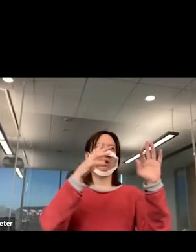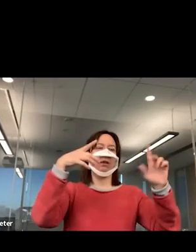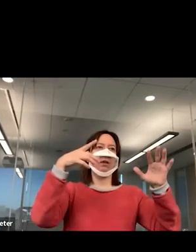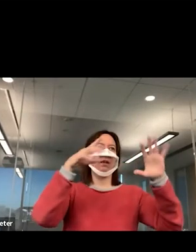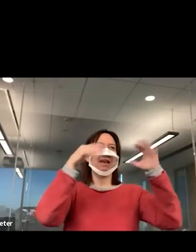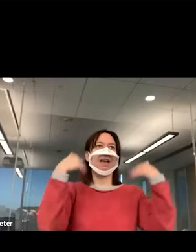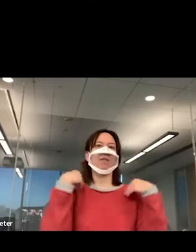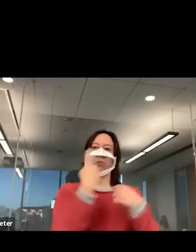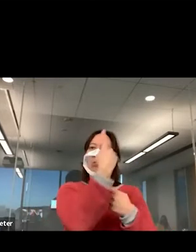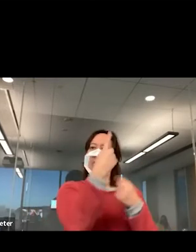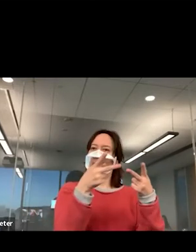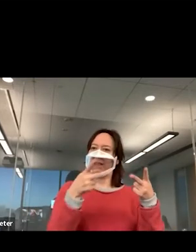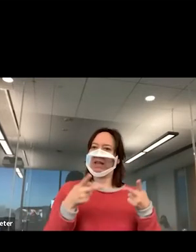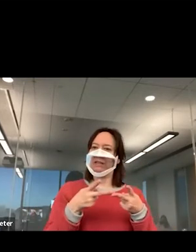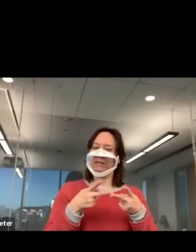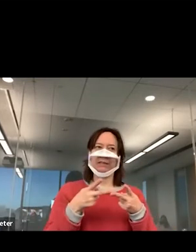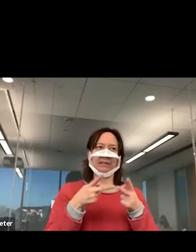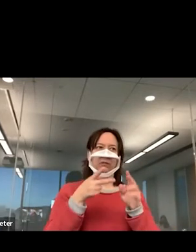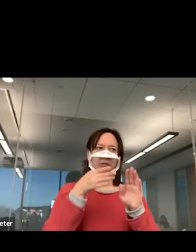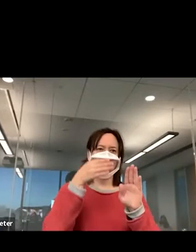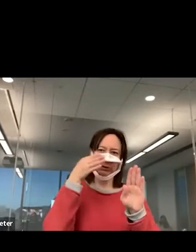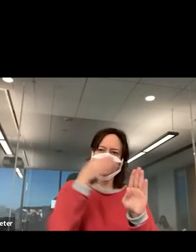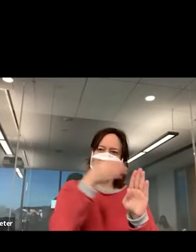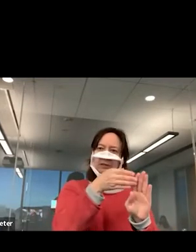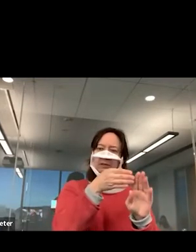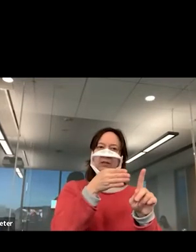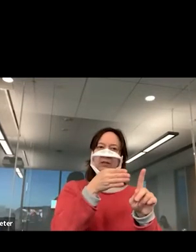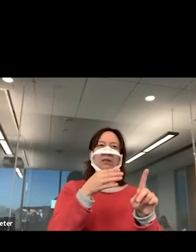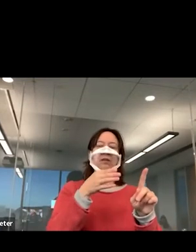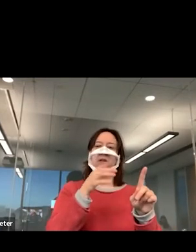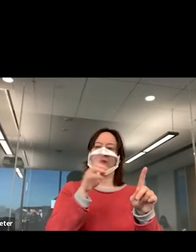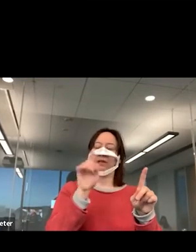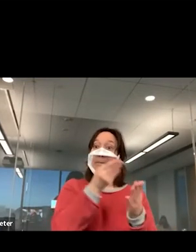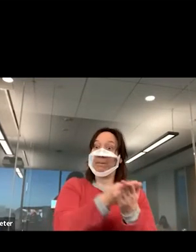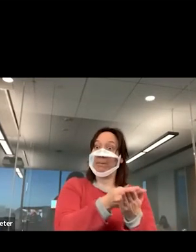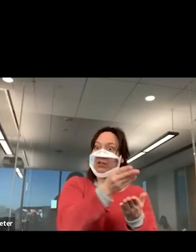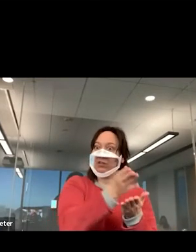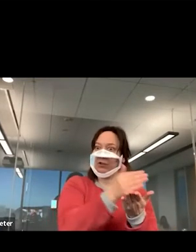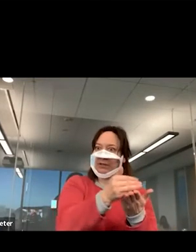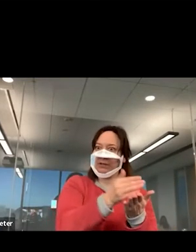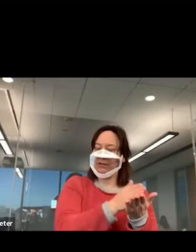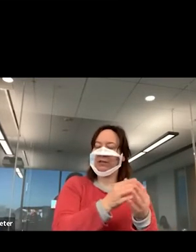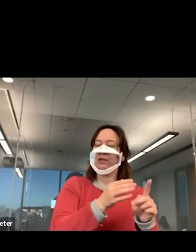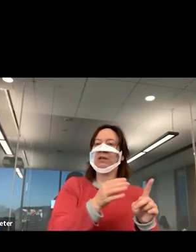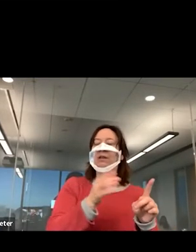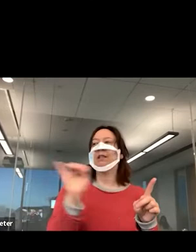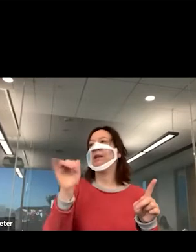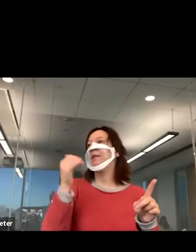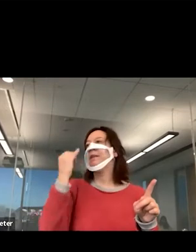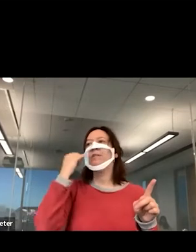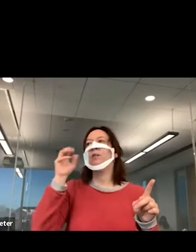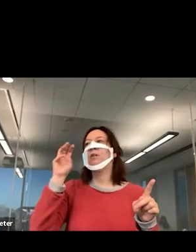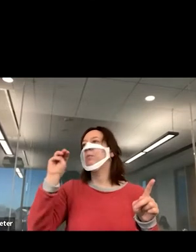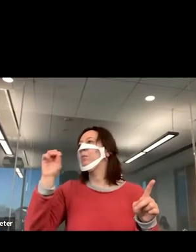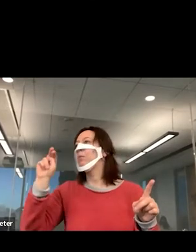so people making the decisions about whether mona gets a an accommodation or whether chris